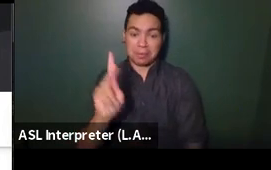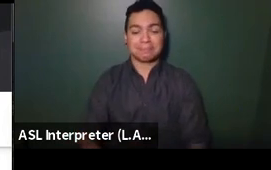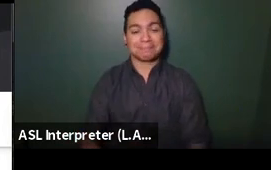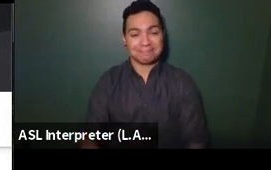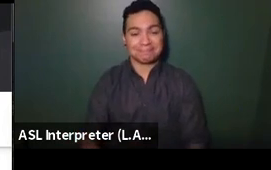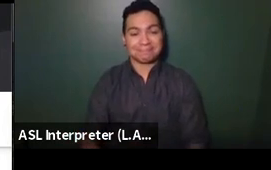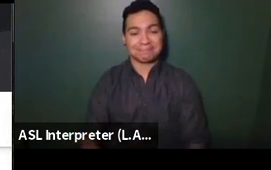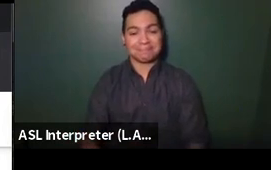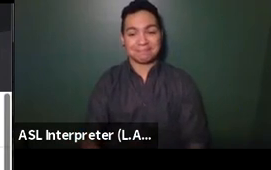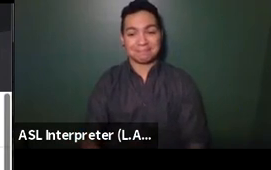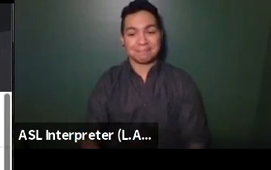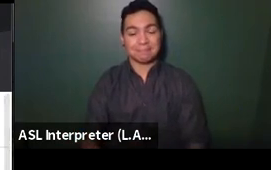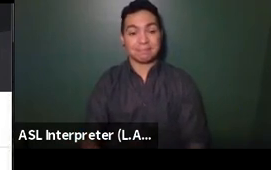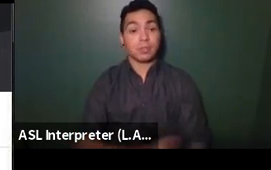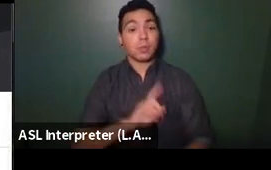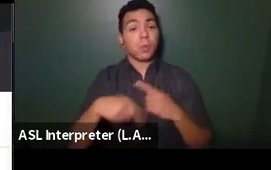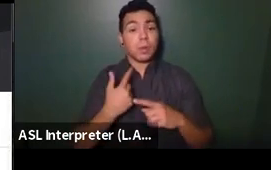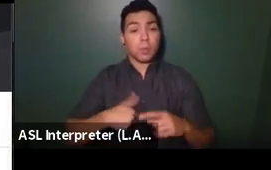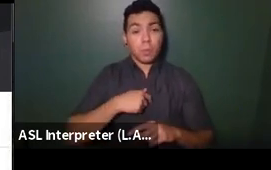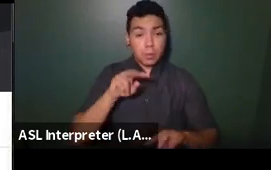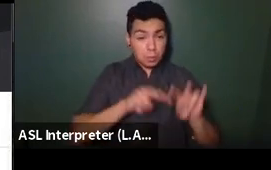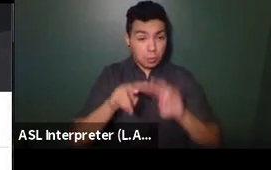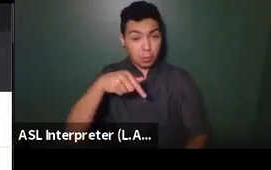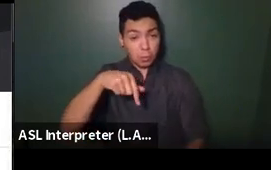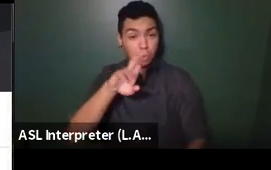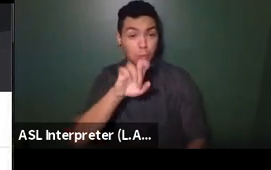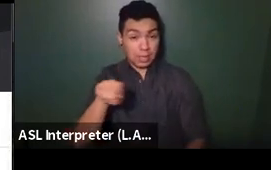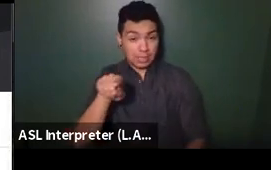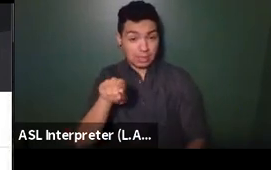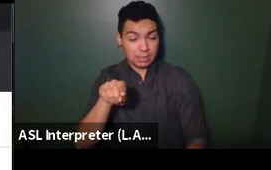Katherine Livick - ESD 112: So, when we look at the quizzes and I'm going to go back into the class work tab.